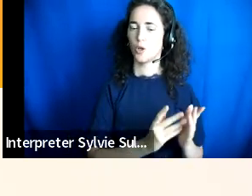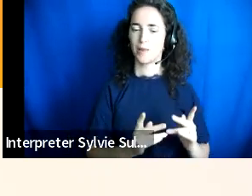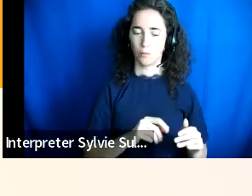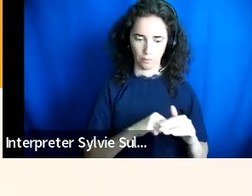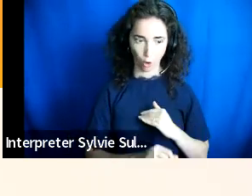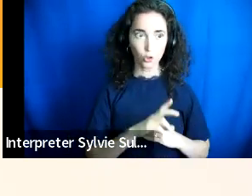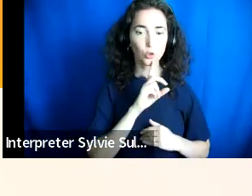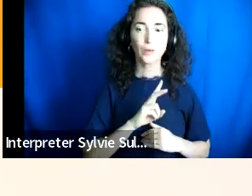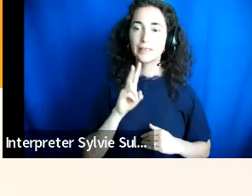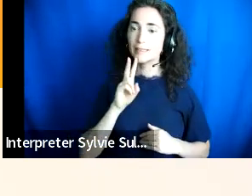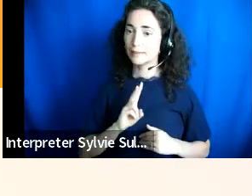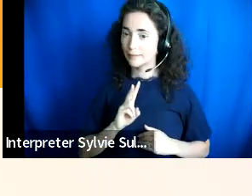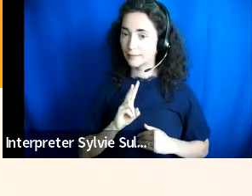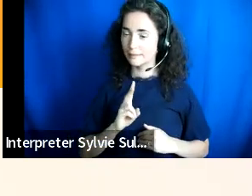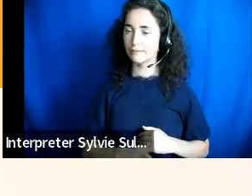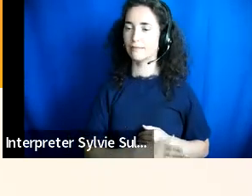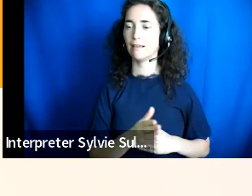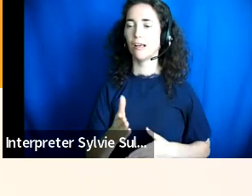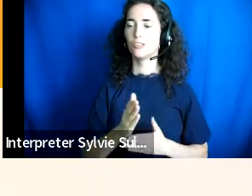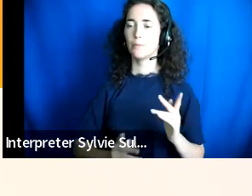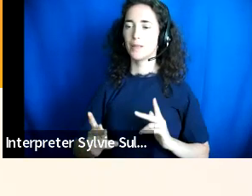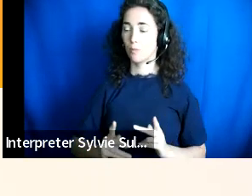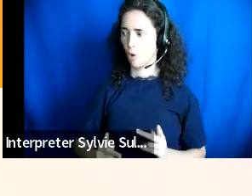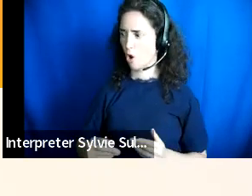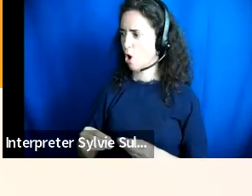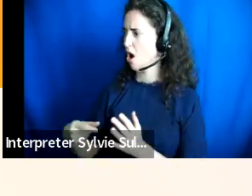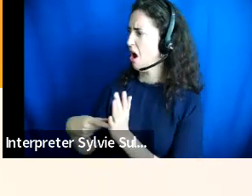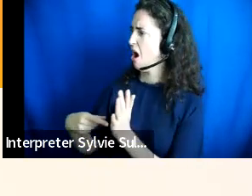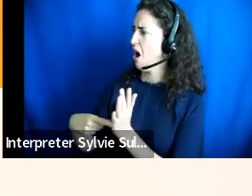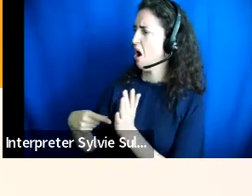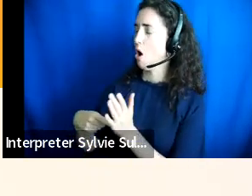Some people ended up, you know, with with tons of debt, you know, with payday loans.